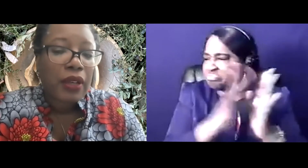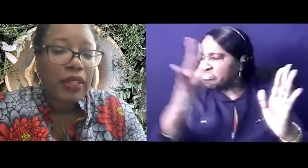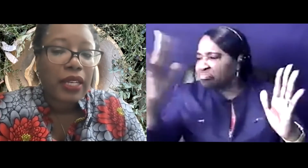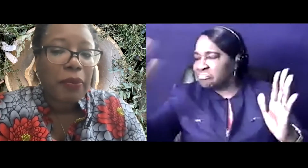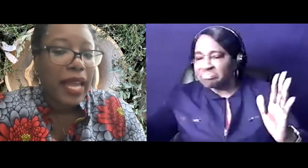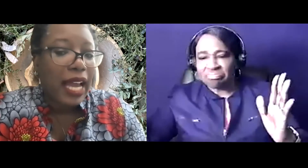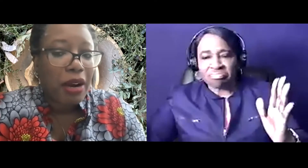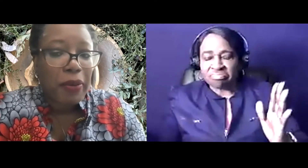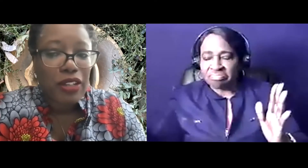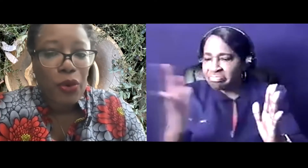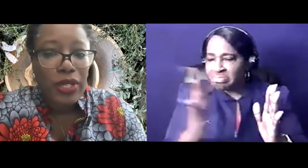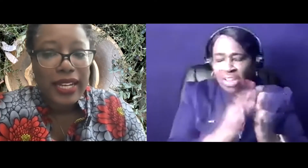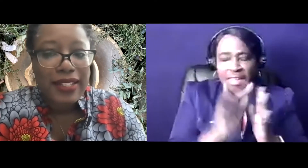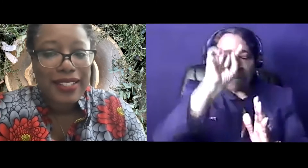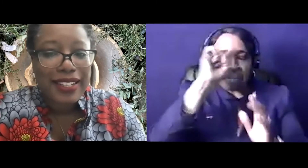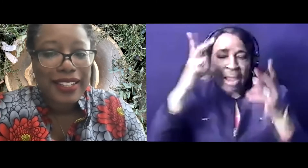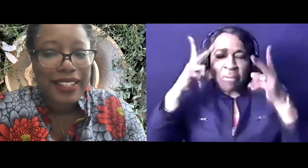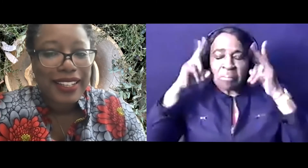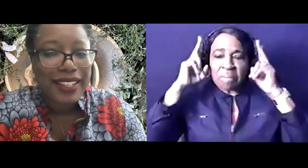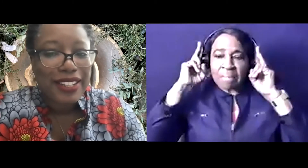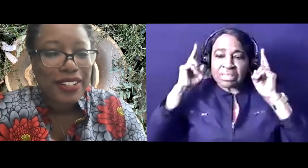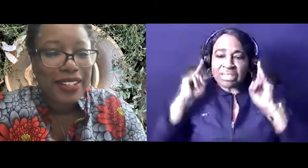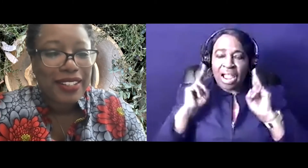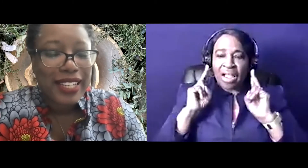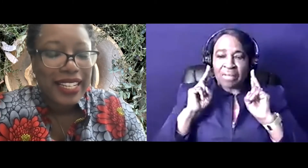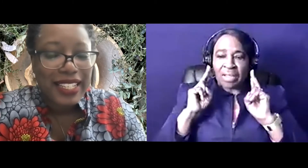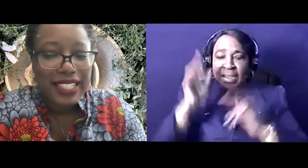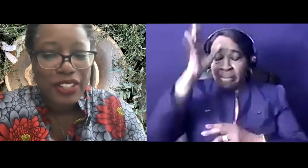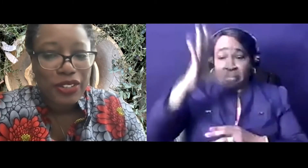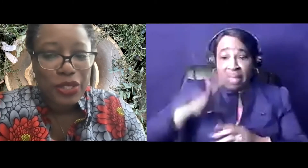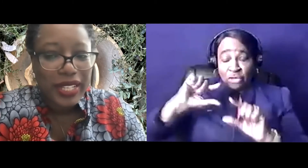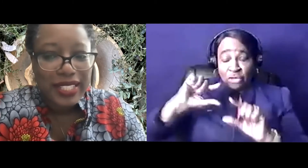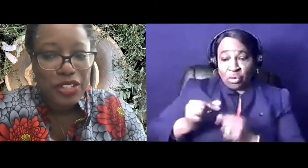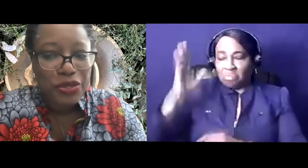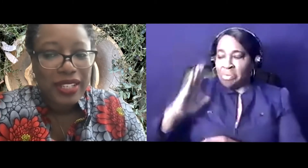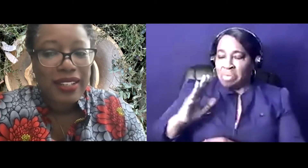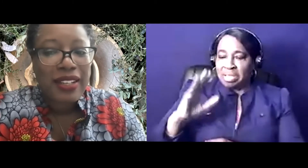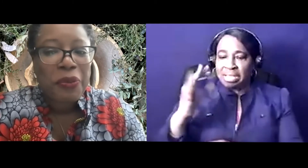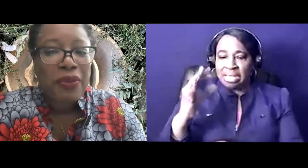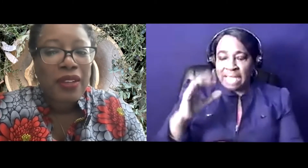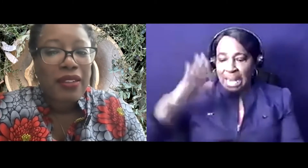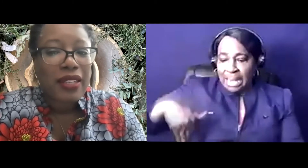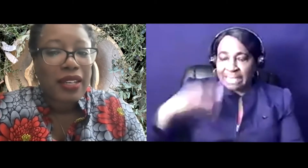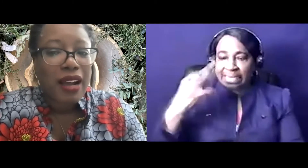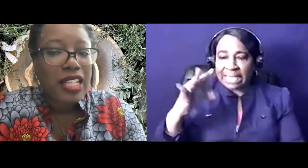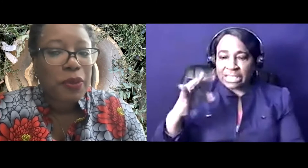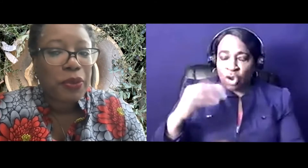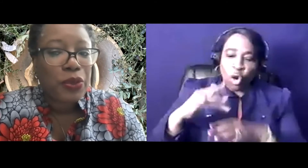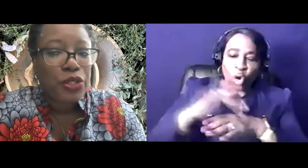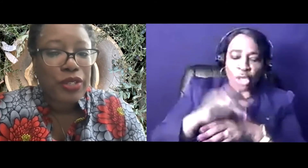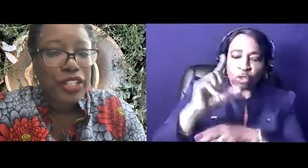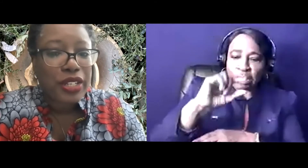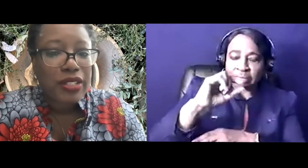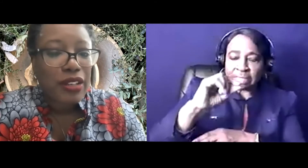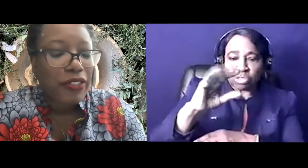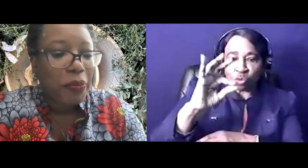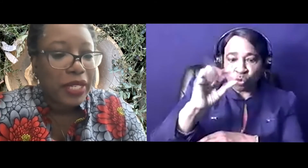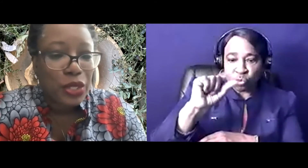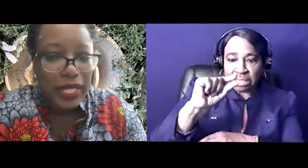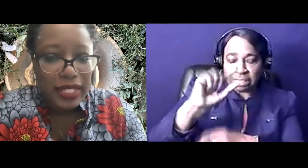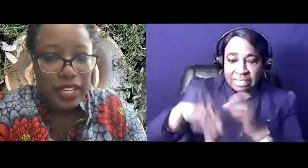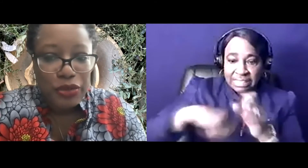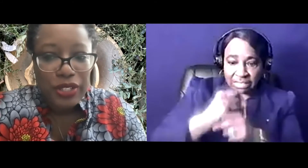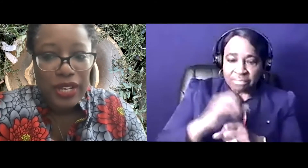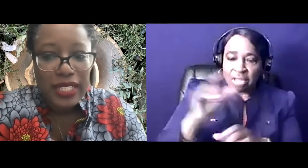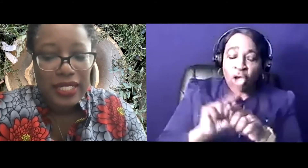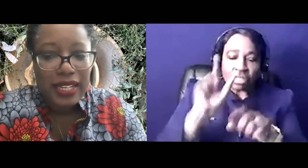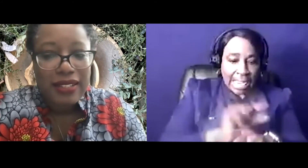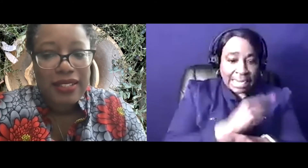the Black barbershop quartets in the late 19th, early 20th century, the gospel blues traditions of the mid-20th century United States,